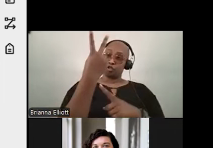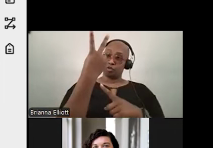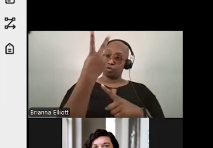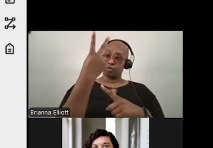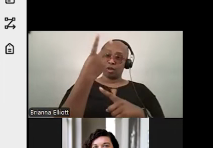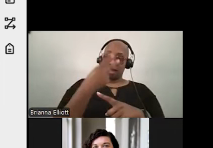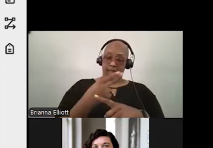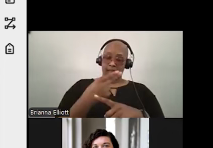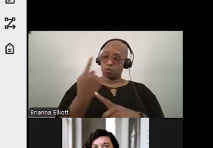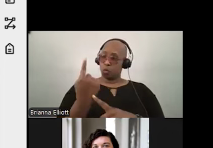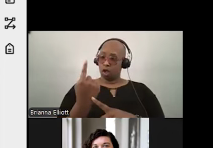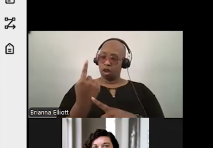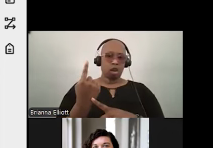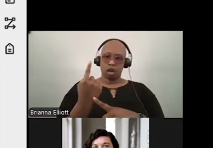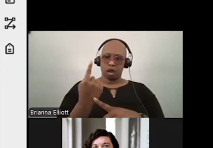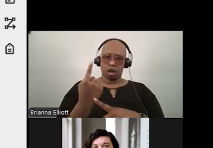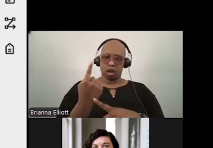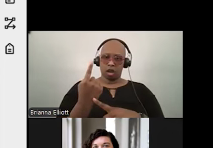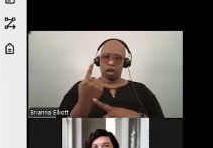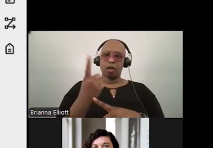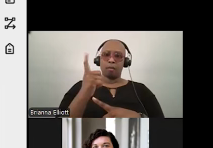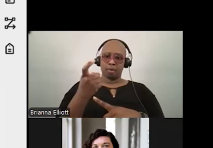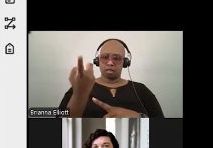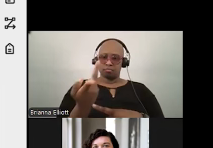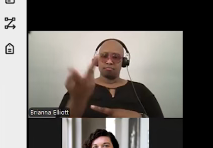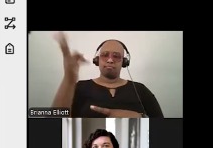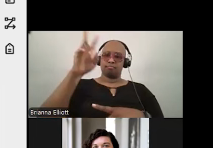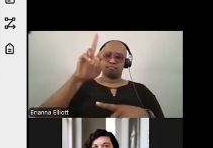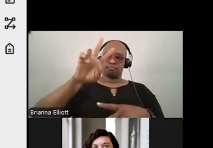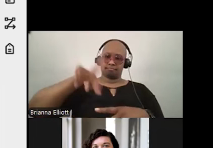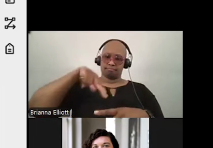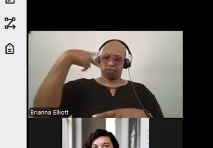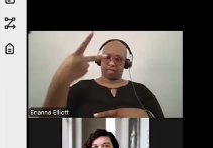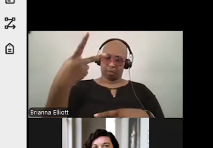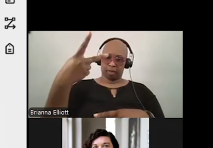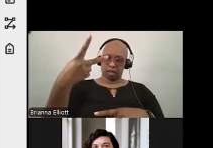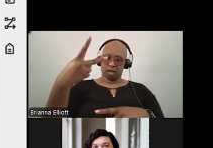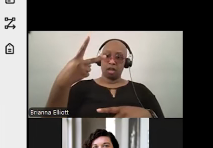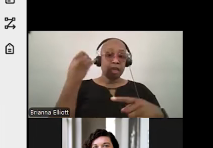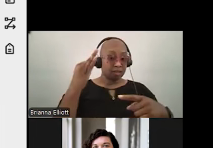order. But don't worry if we don't have that in order. We can easily fix that. We can go to